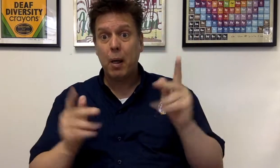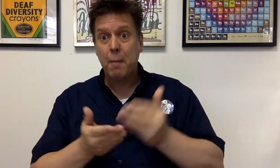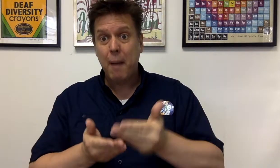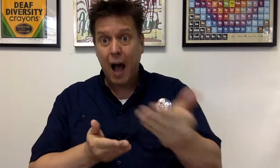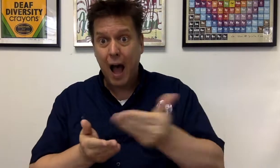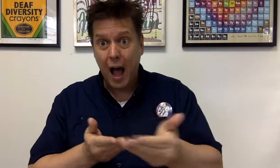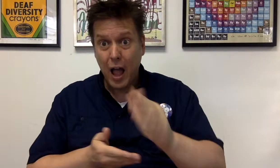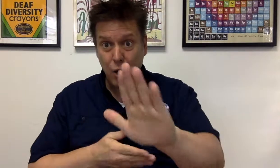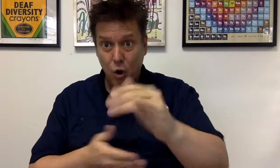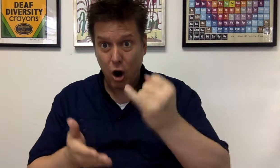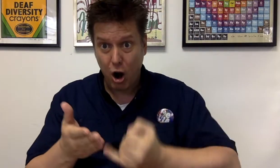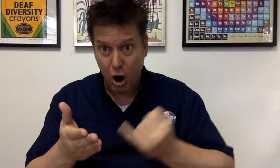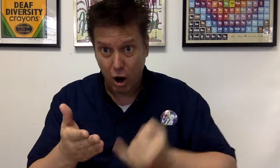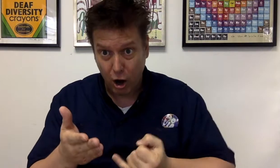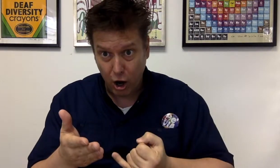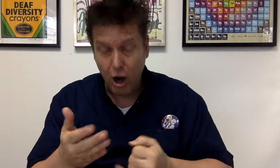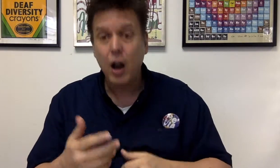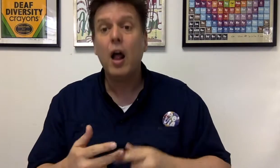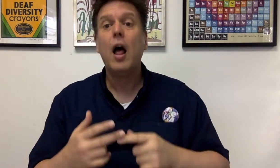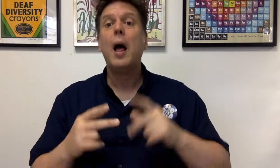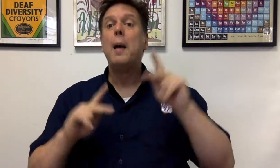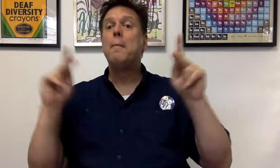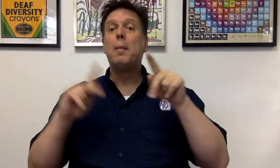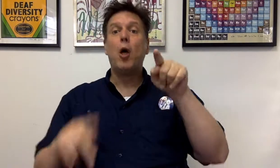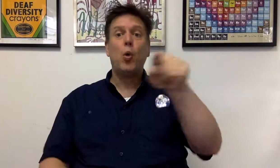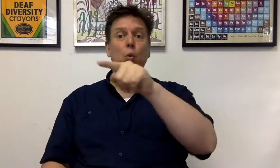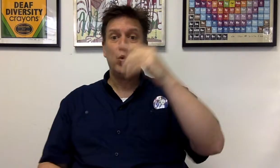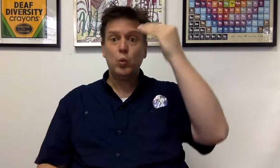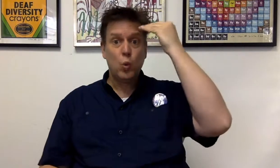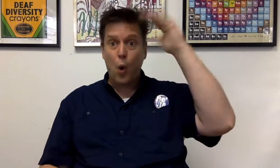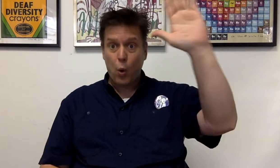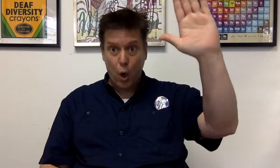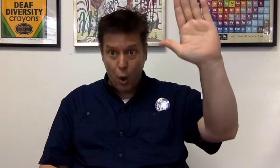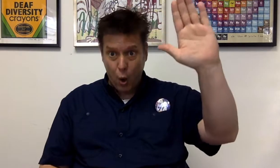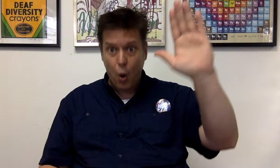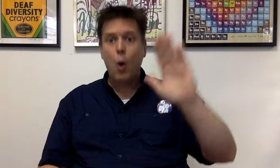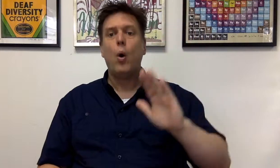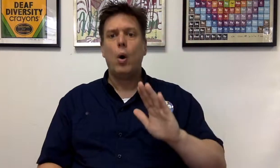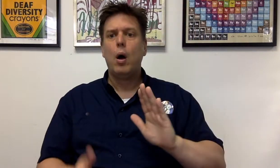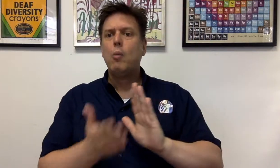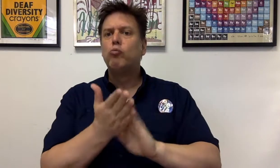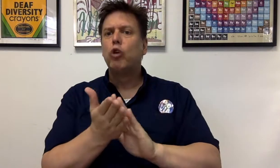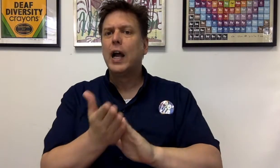but if people buy your art and people you don't know